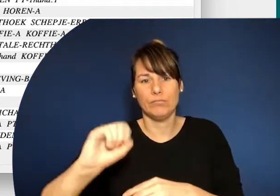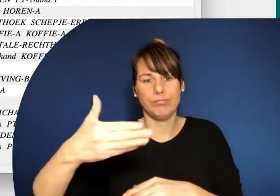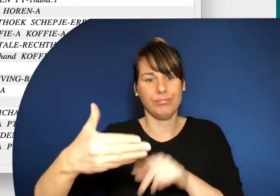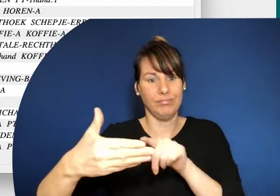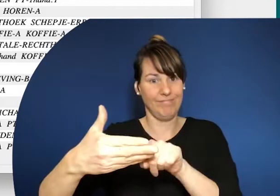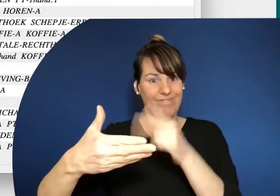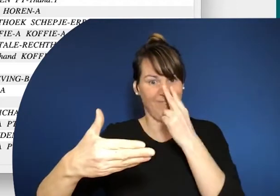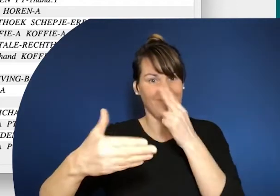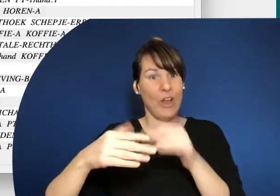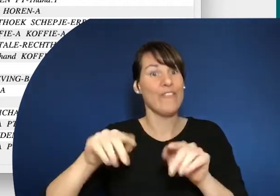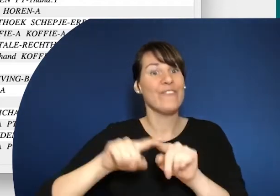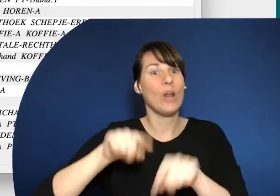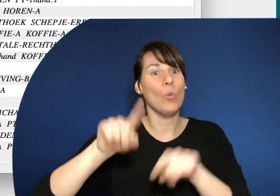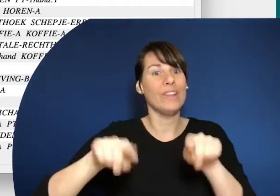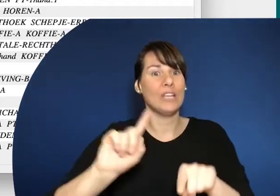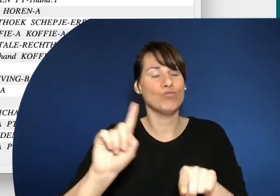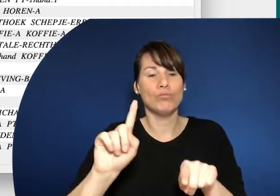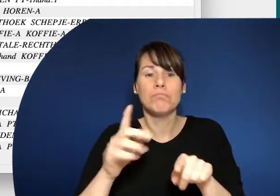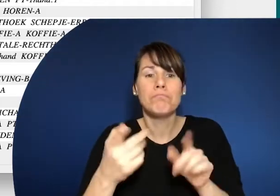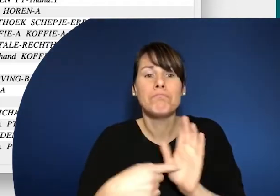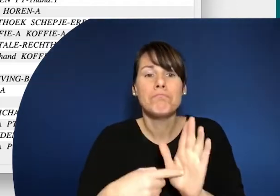It's almost there. OK.